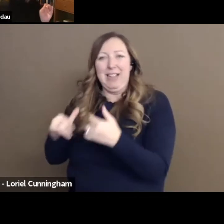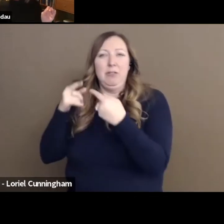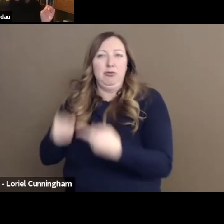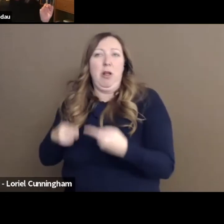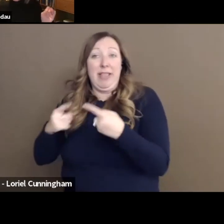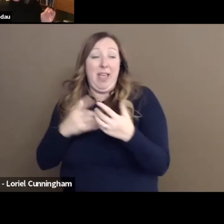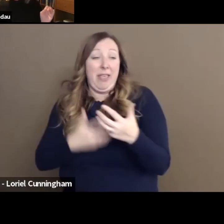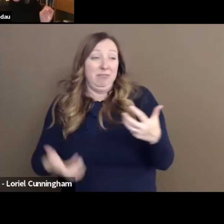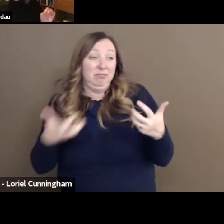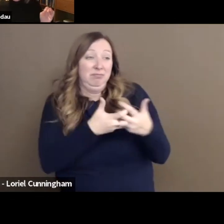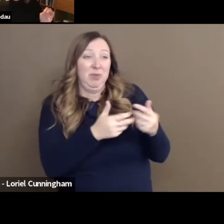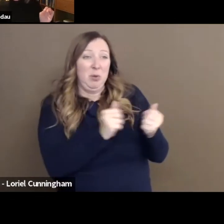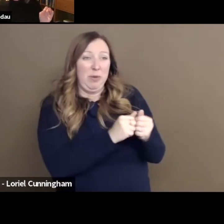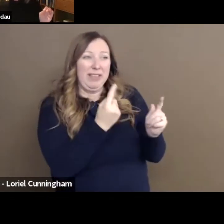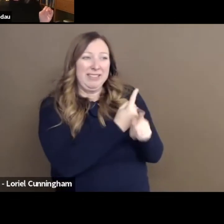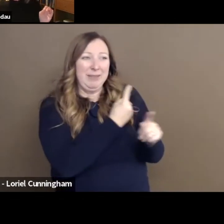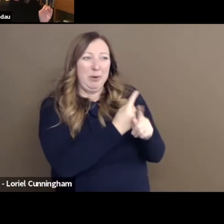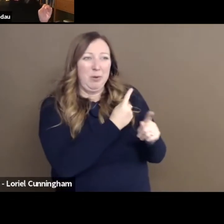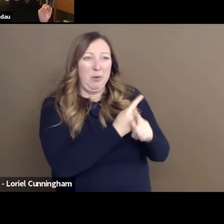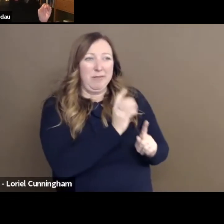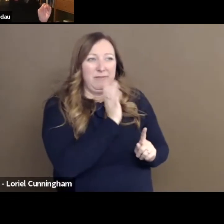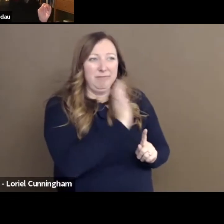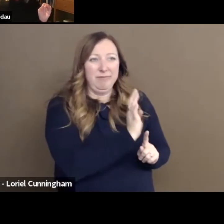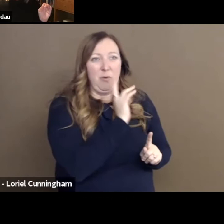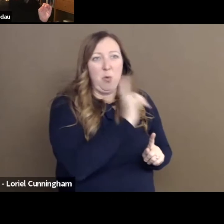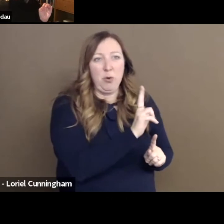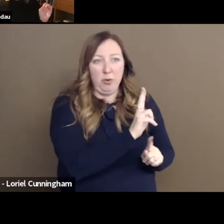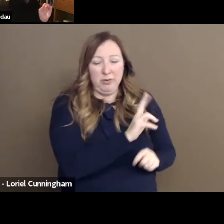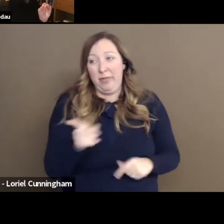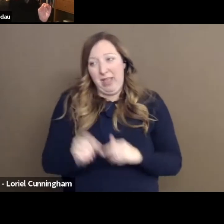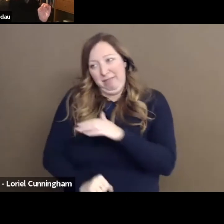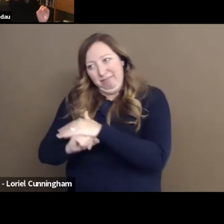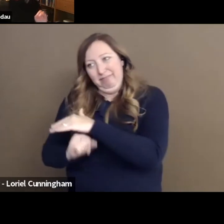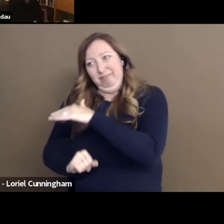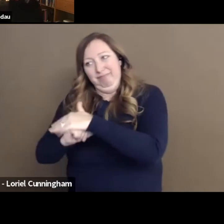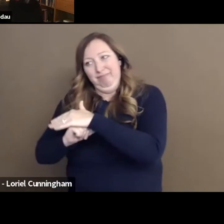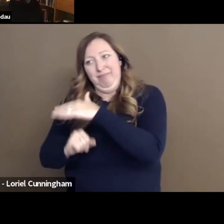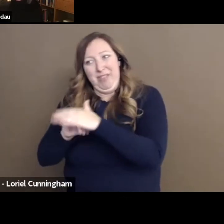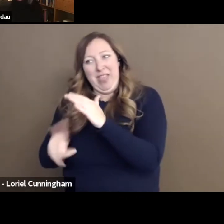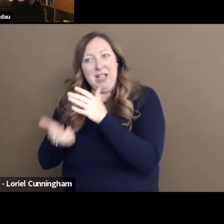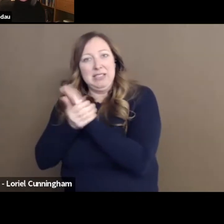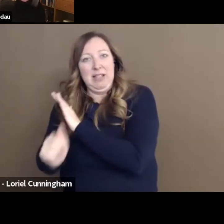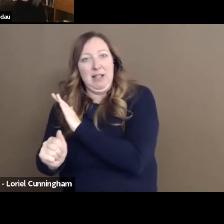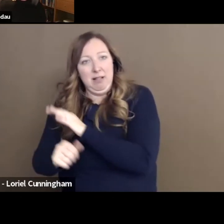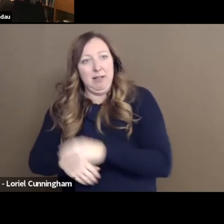developing mental age matches whereas these things